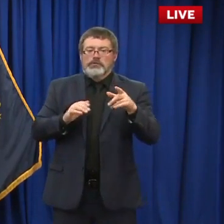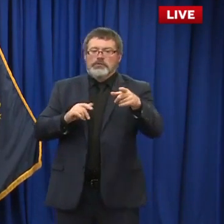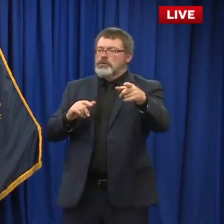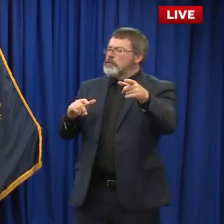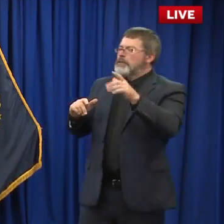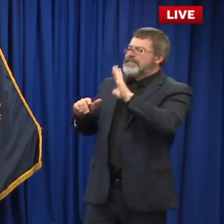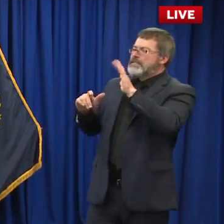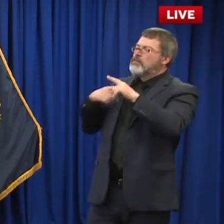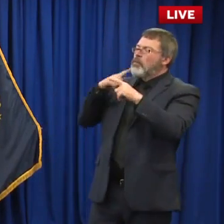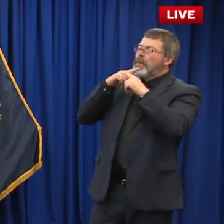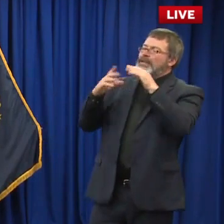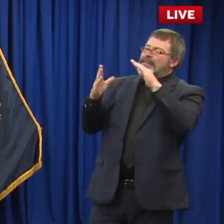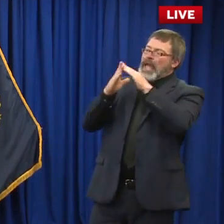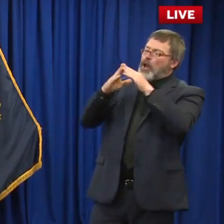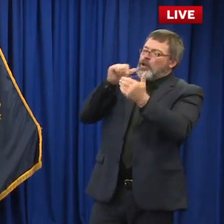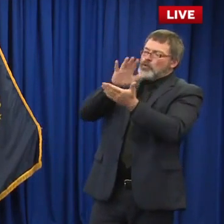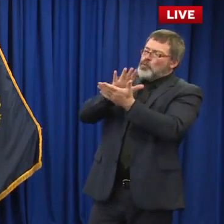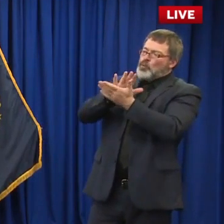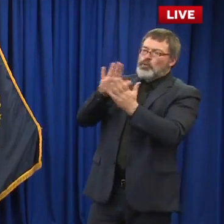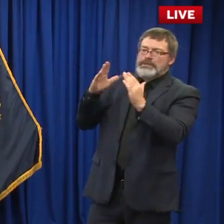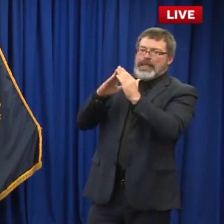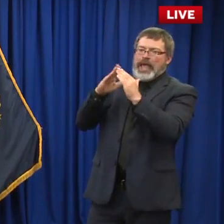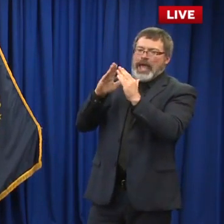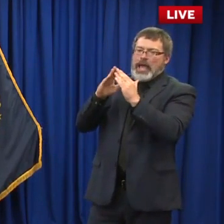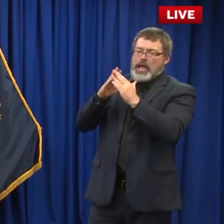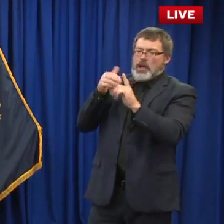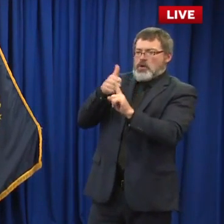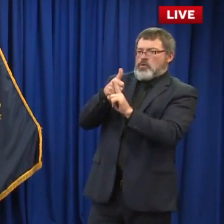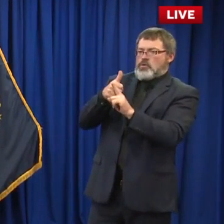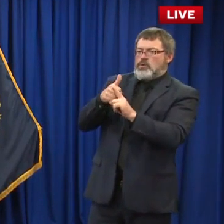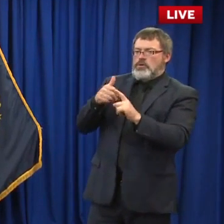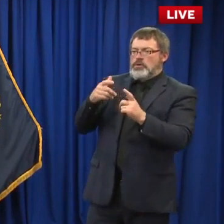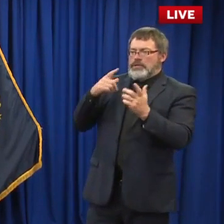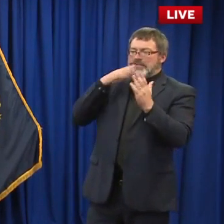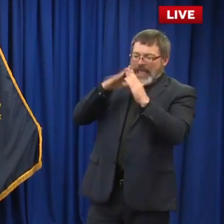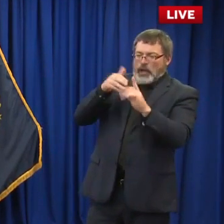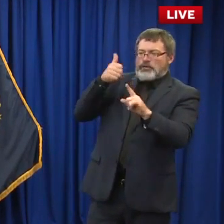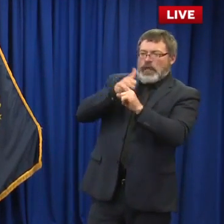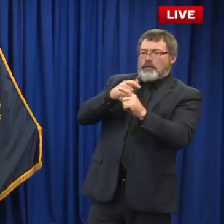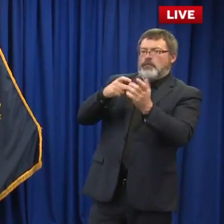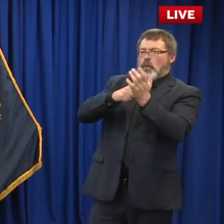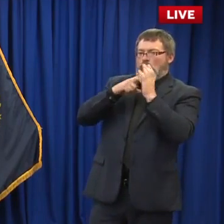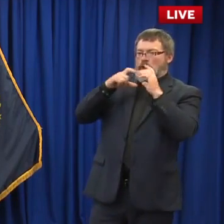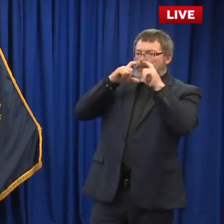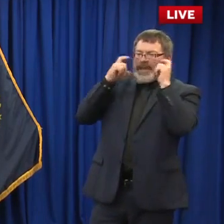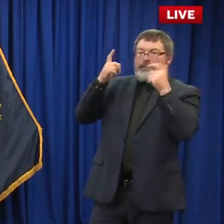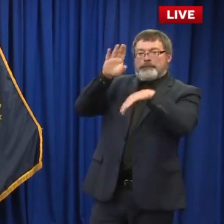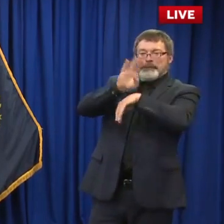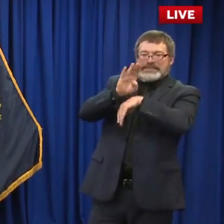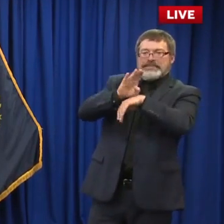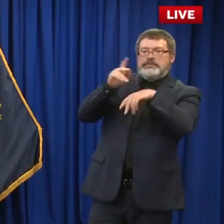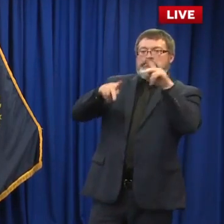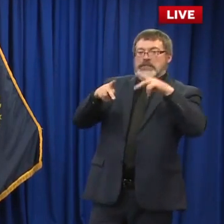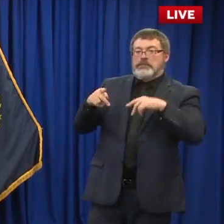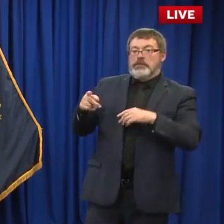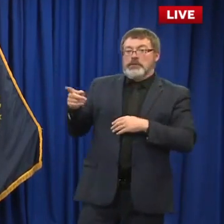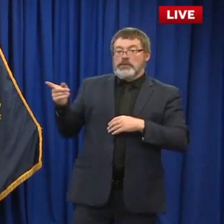SOMETHING THAT CAN'T BE FULFILLED. IF THEY THINK THEY CAN DO IT, HATS OFF TO THEM. THAT'S GREAT. MUNICIPALITIES MAKING IT REQUIRED FOR ENTERING BUSINESSES?